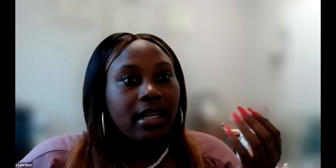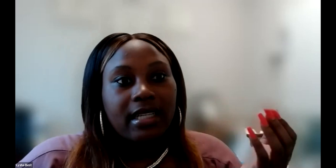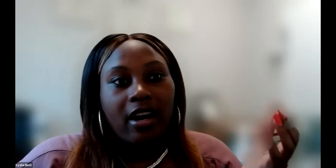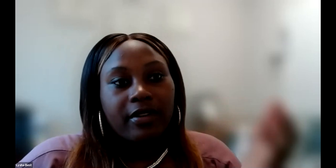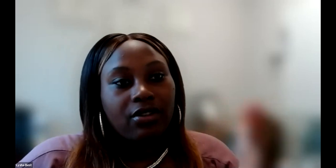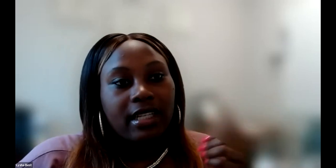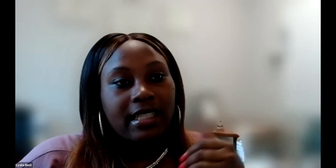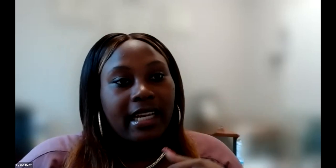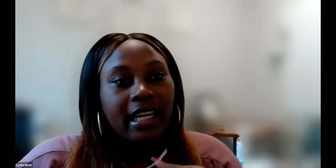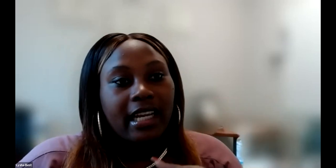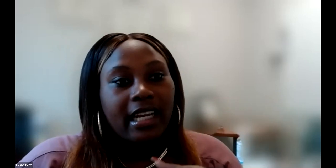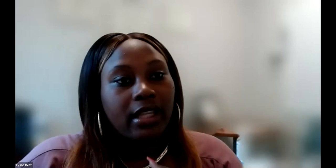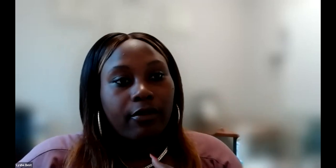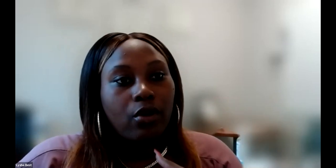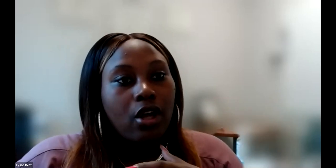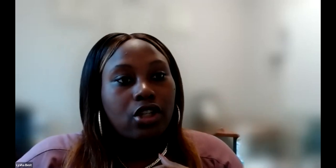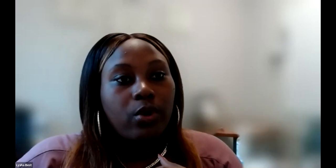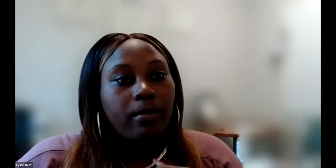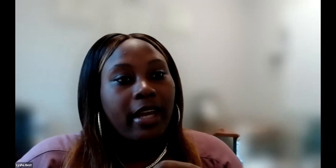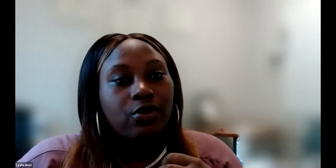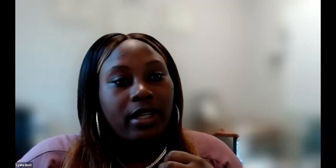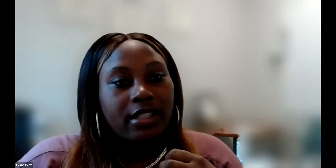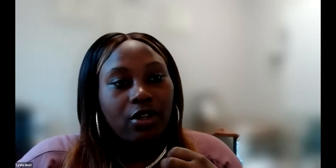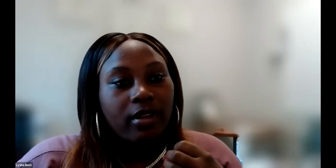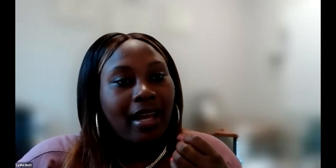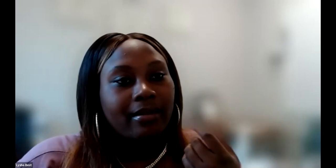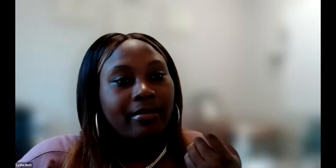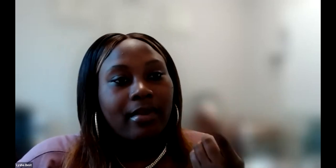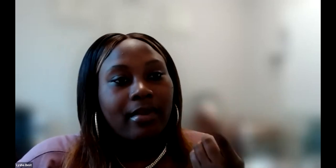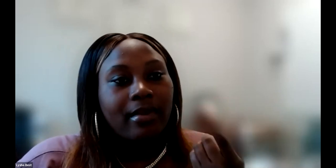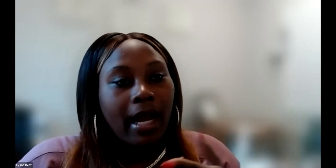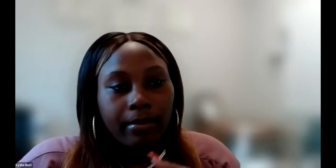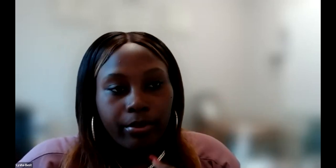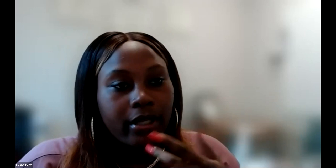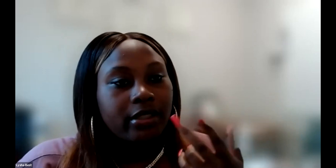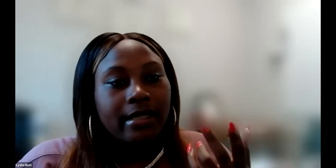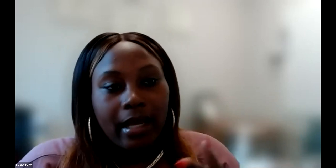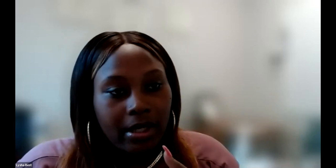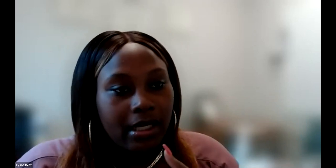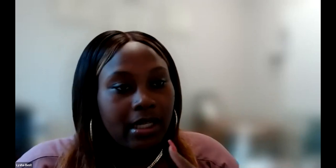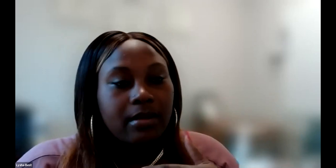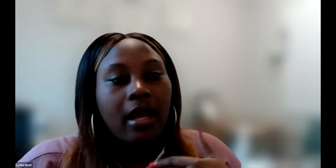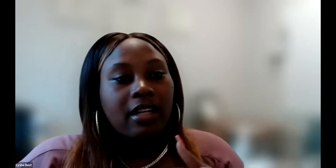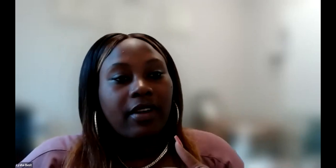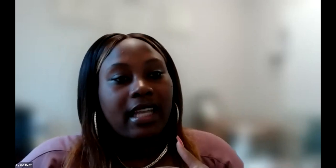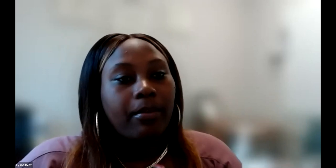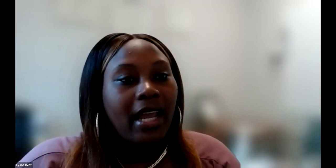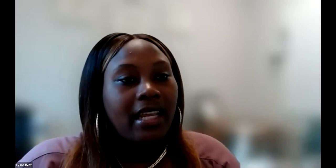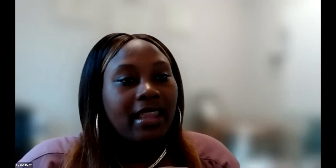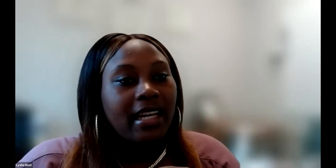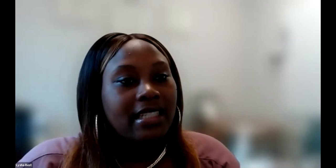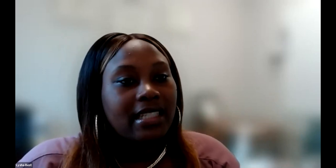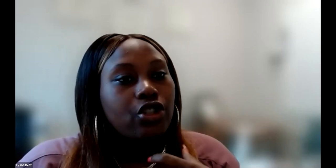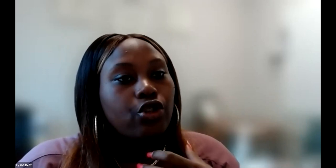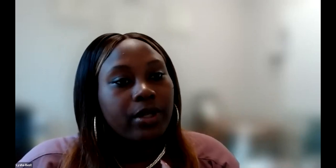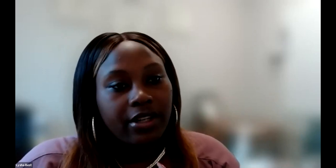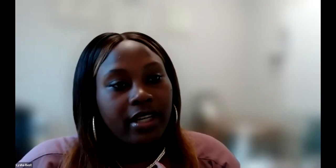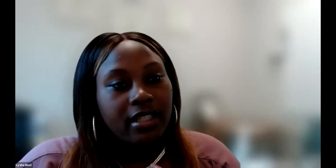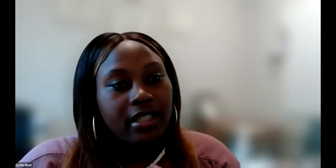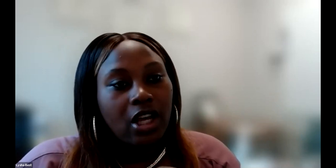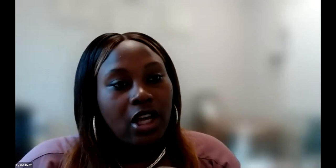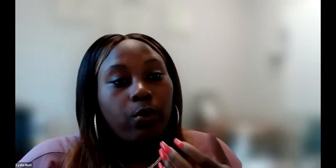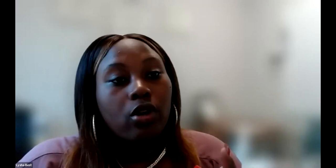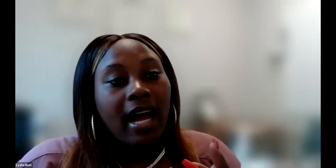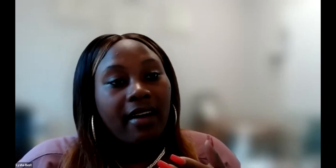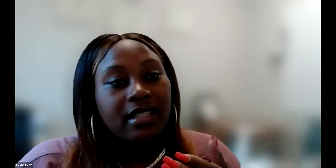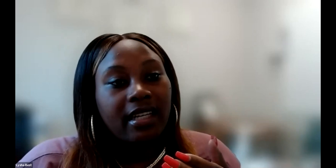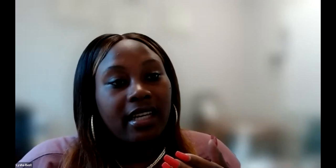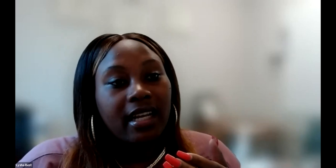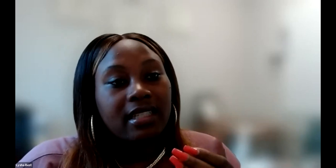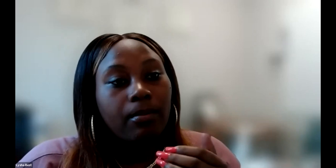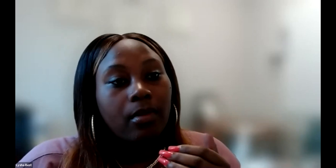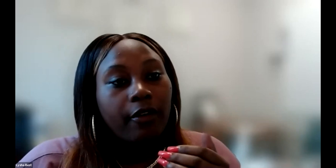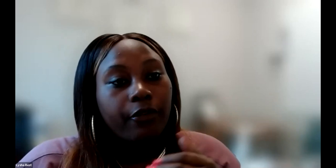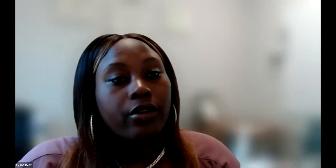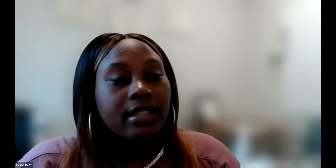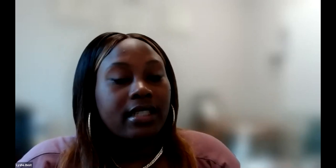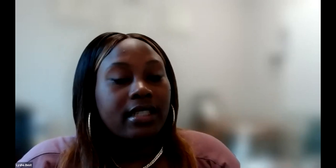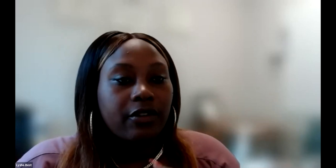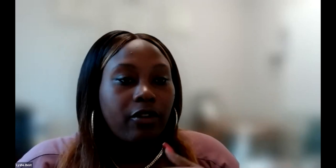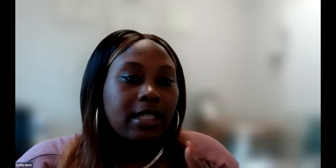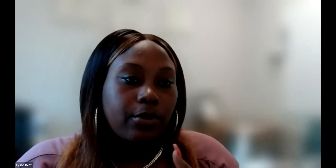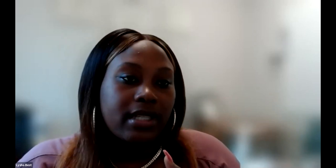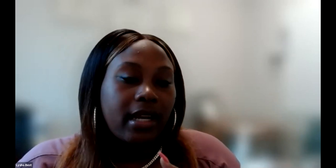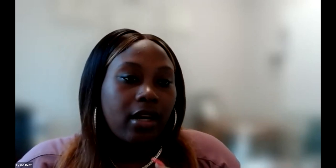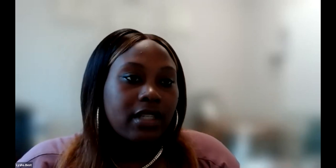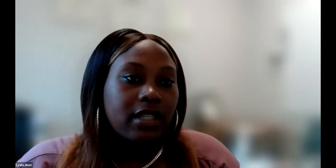So we try to say our facility is like infirmary level, so we make sure we can deal with like high blood pressure, diabetes, and stuff like that but anything that's like super serious, we will have to get some further assistance from a hospital setting